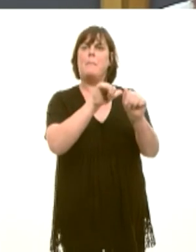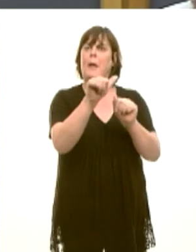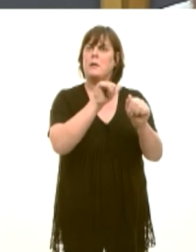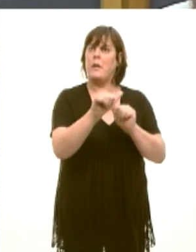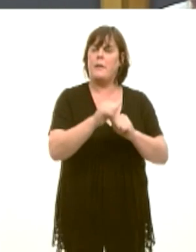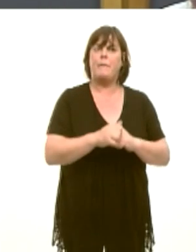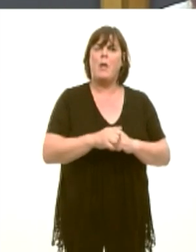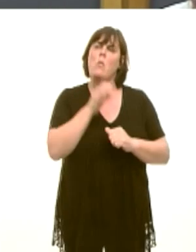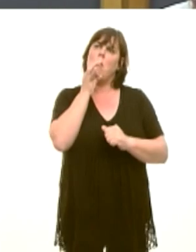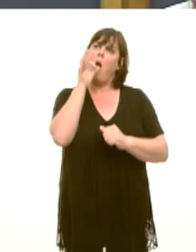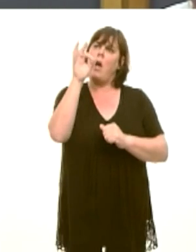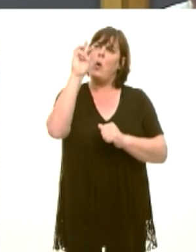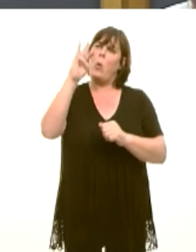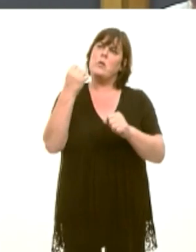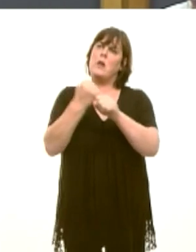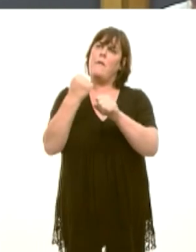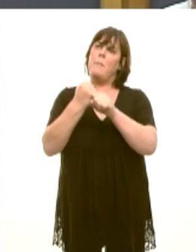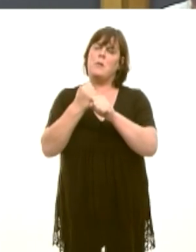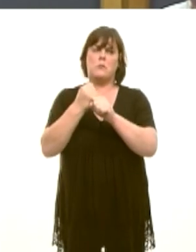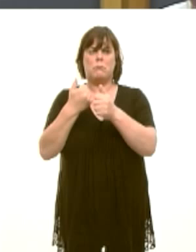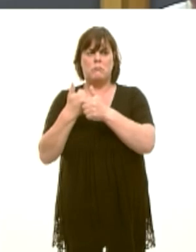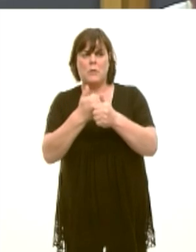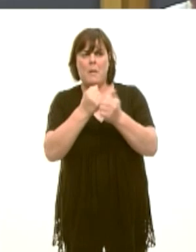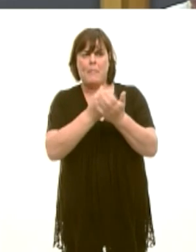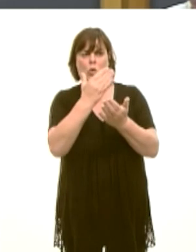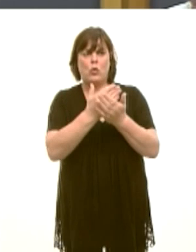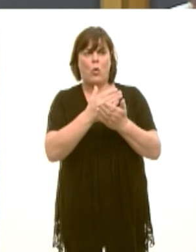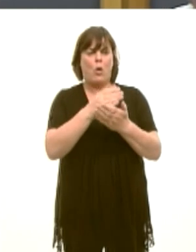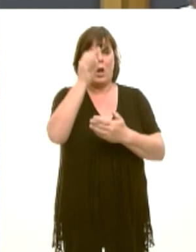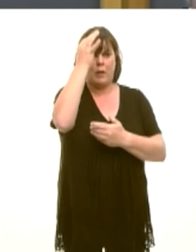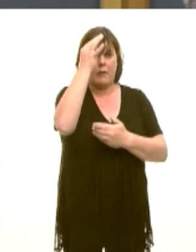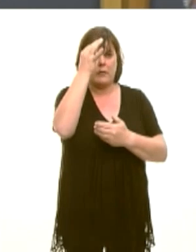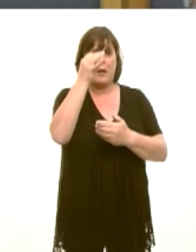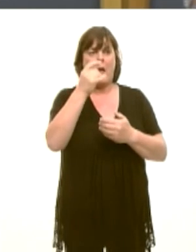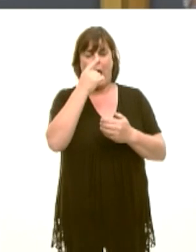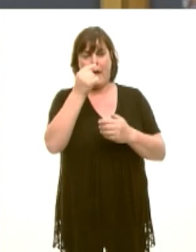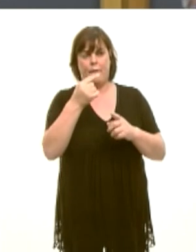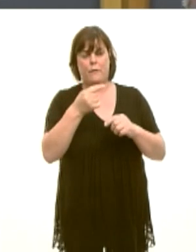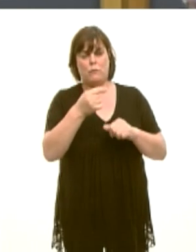is doing and will do to ensure that local authorities across Wales produce timely and